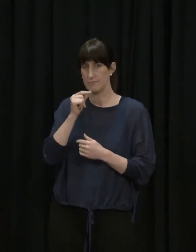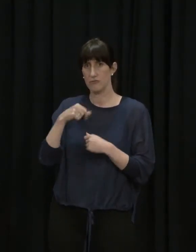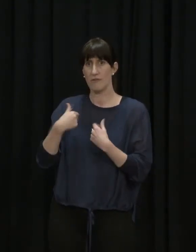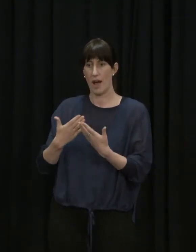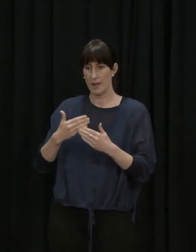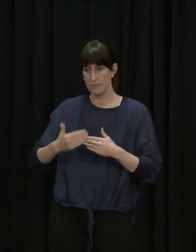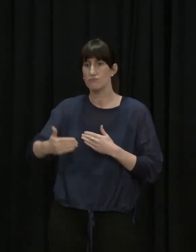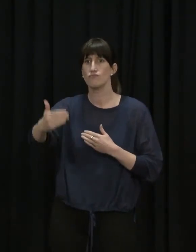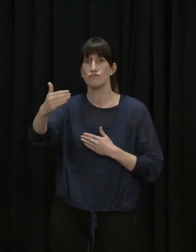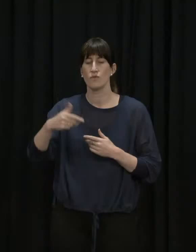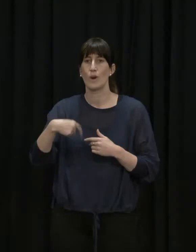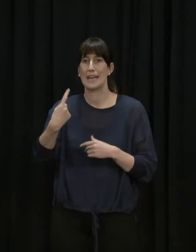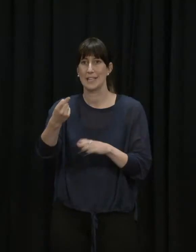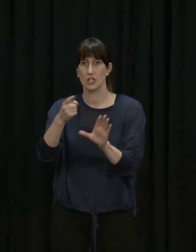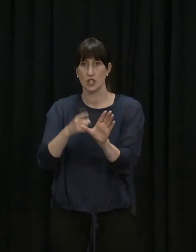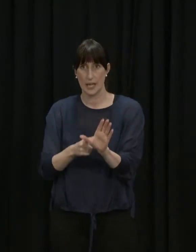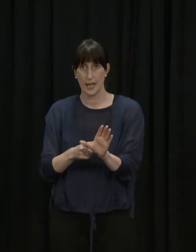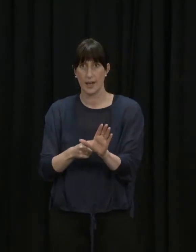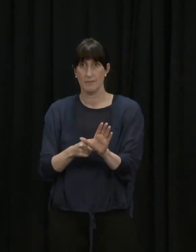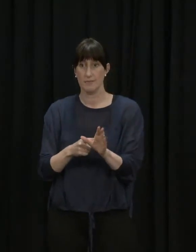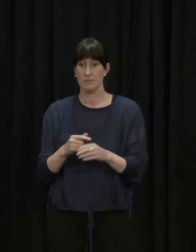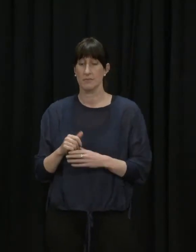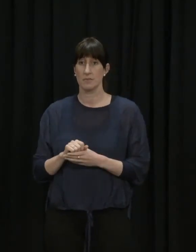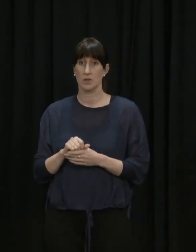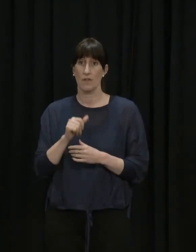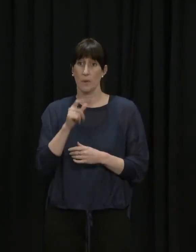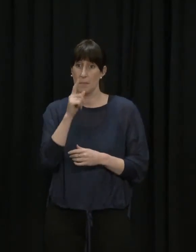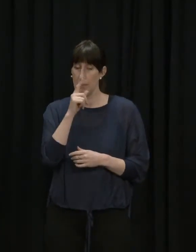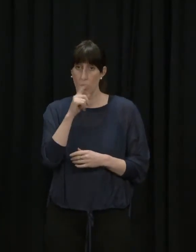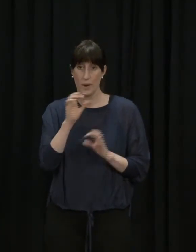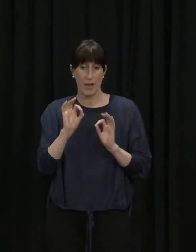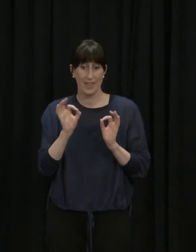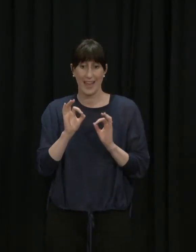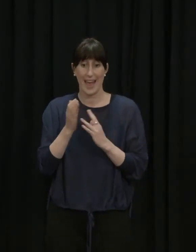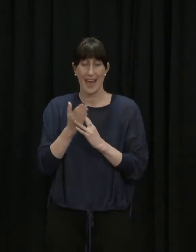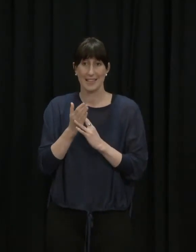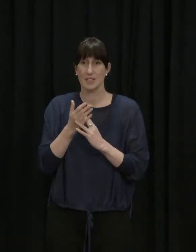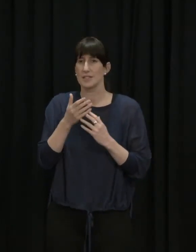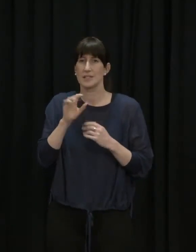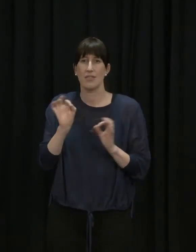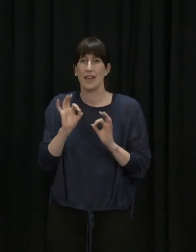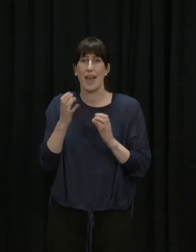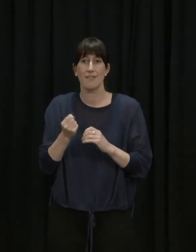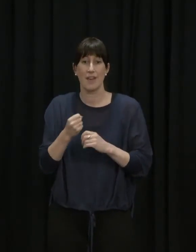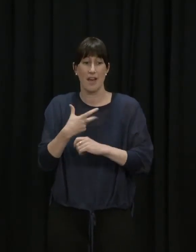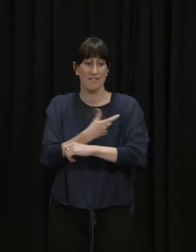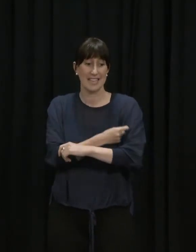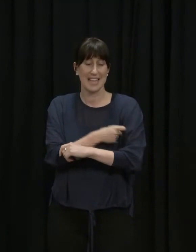4.7 million additional doses of biotech Pfizer vaccine.